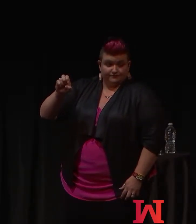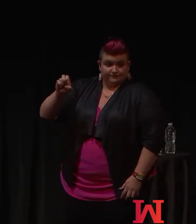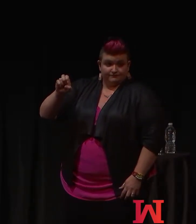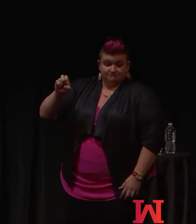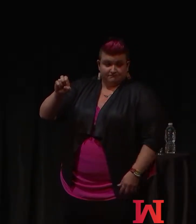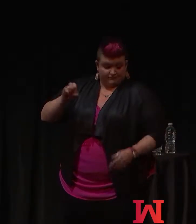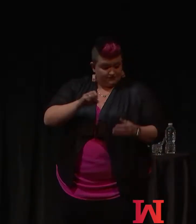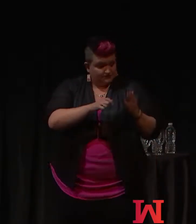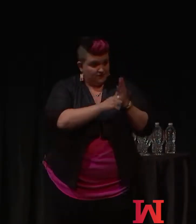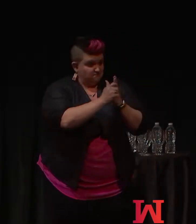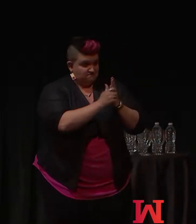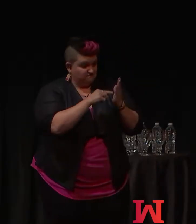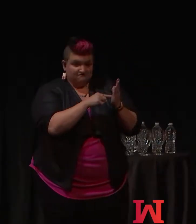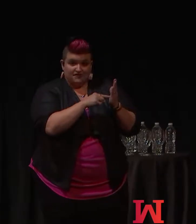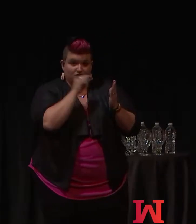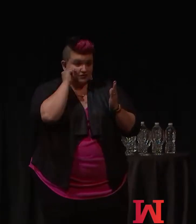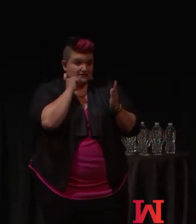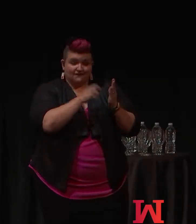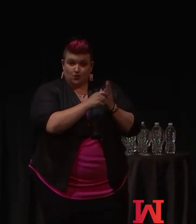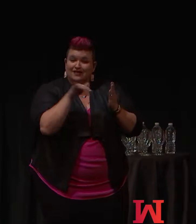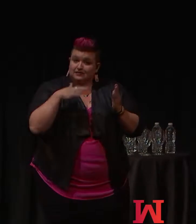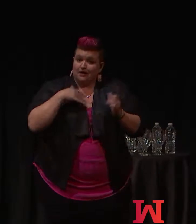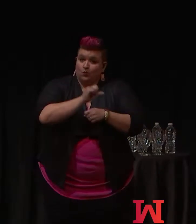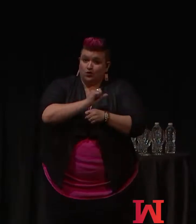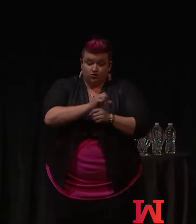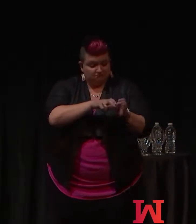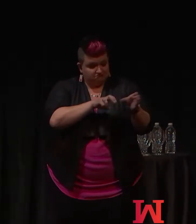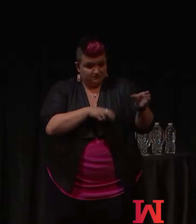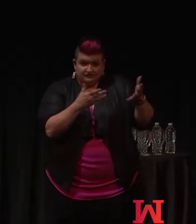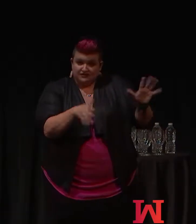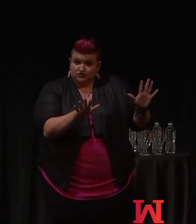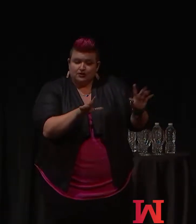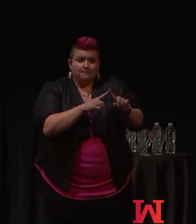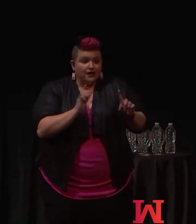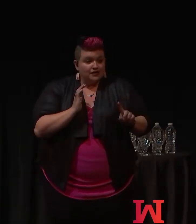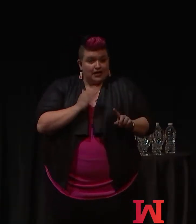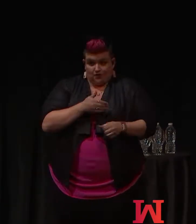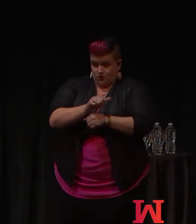And while my work there is done, the work for many of us in this room,